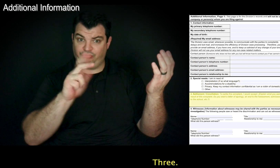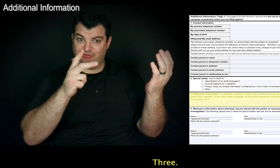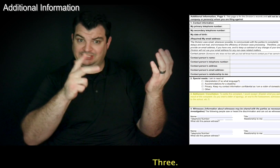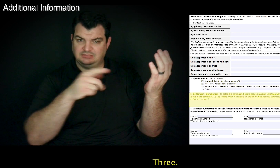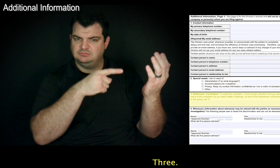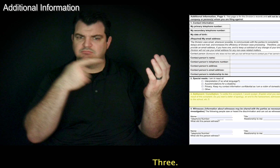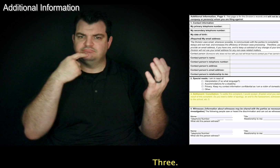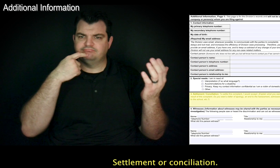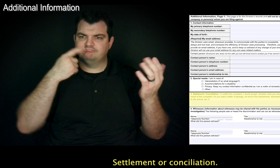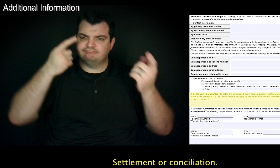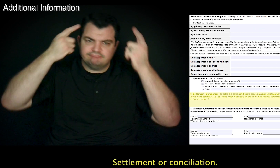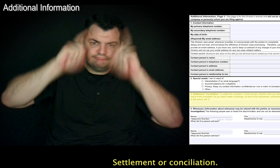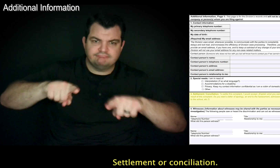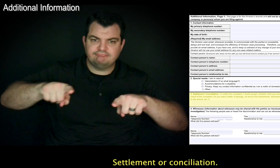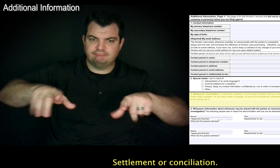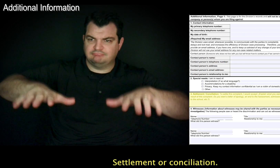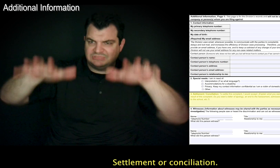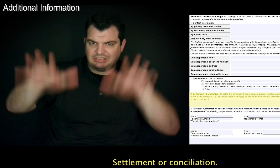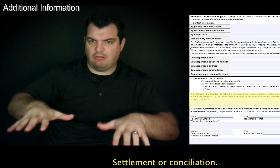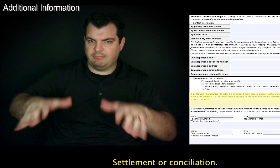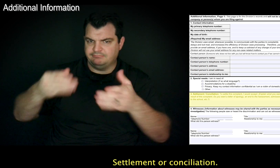Three. Settlement or conciliation.